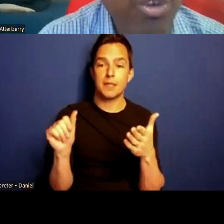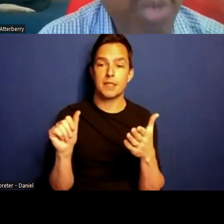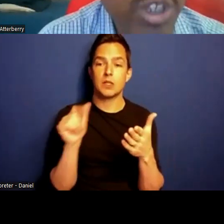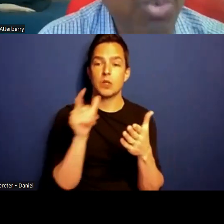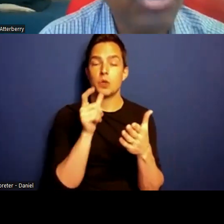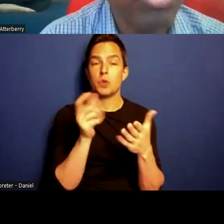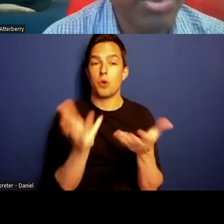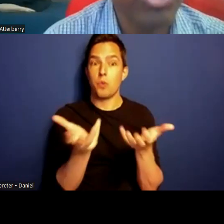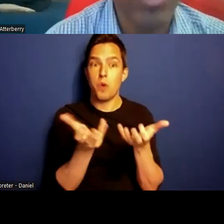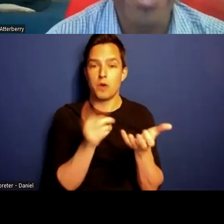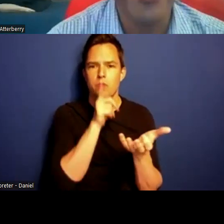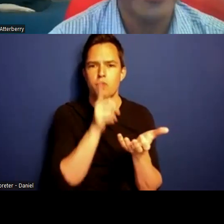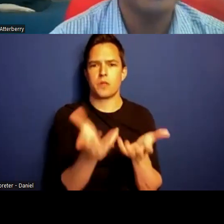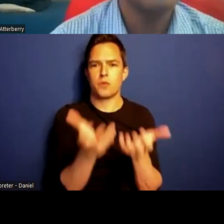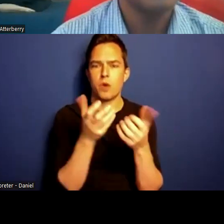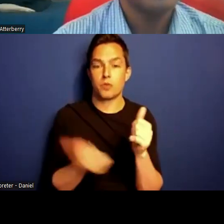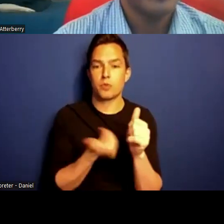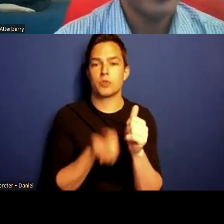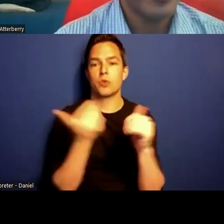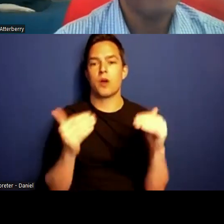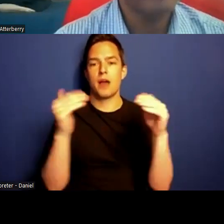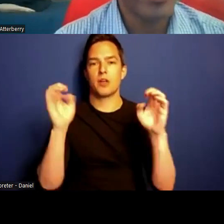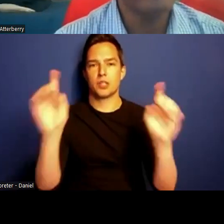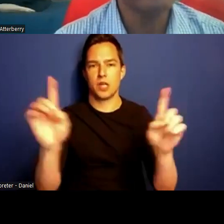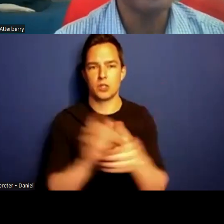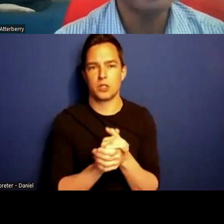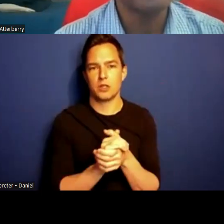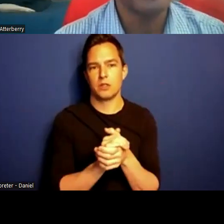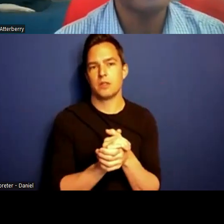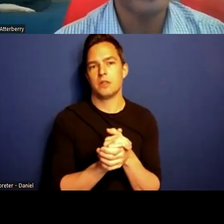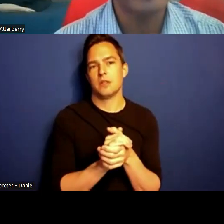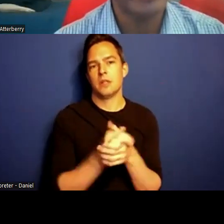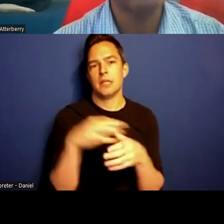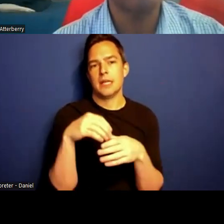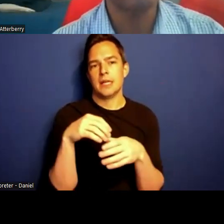who really want to pursue higher ed after high school, in case they decide not to